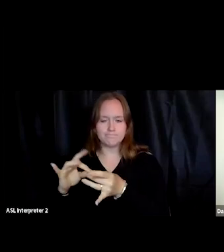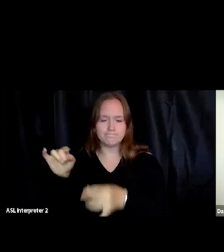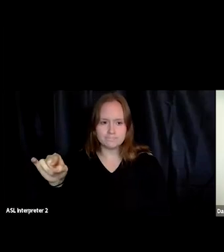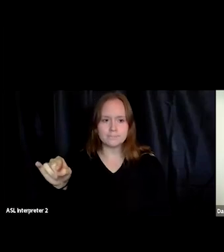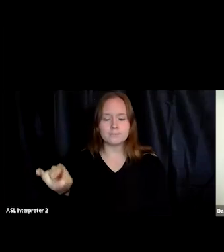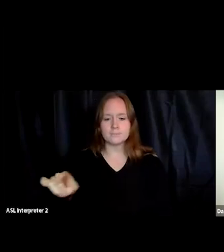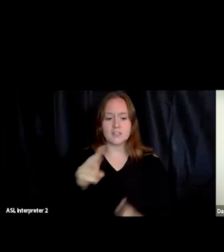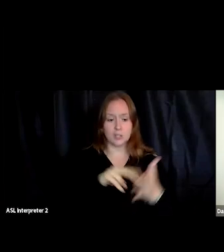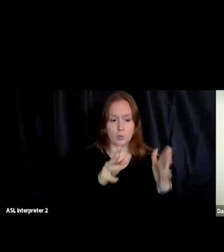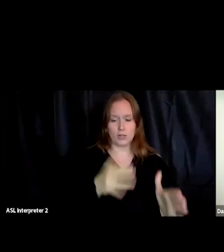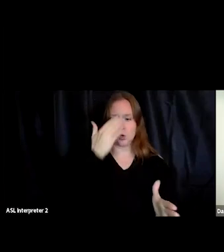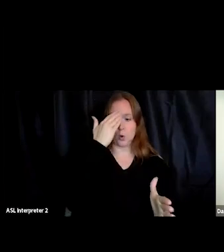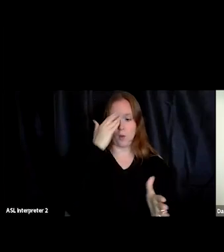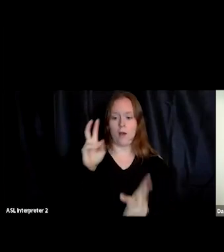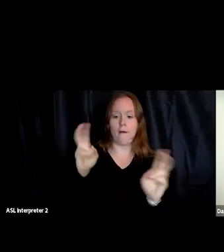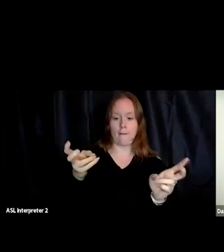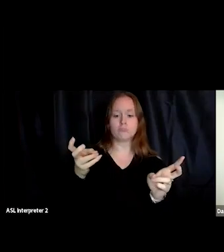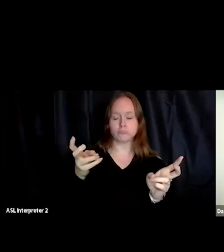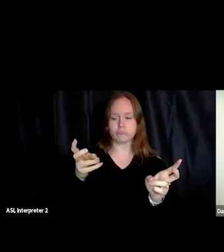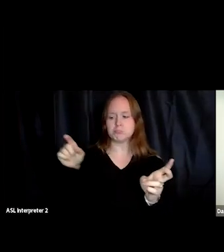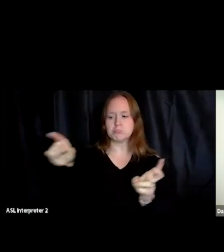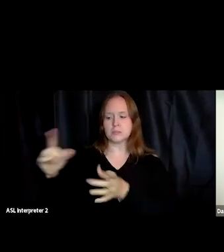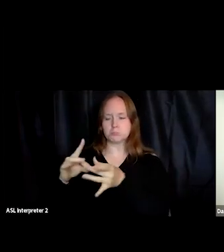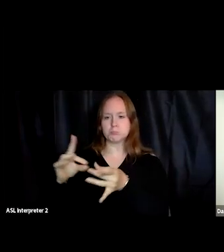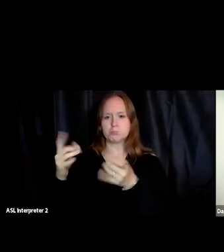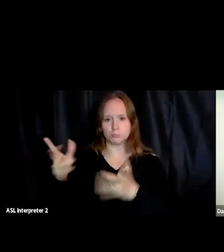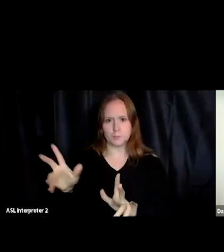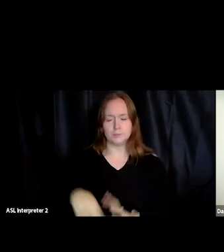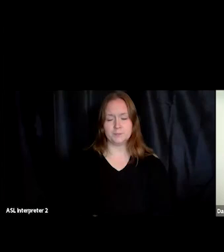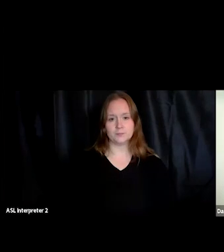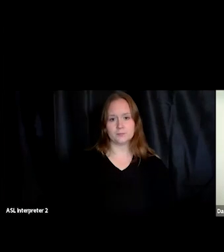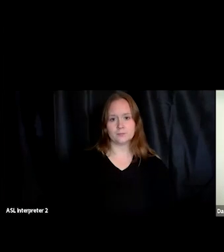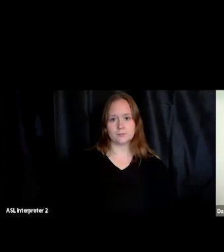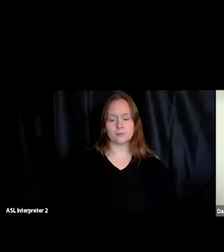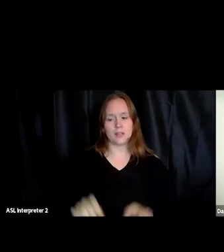are from the applicant themselves and writing it exactly the way that they do